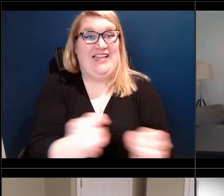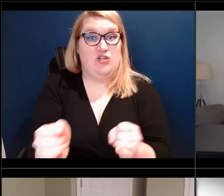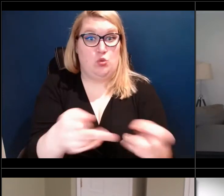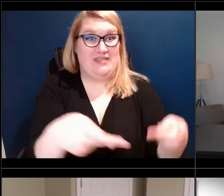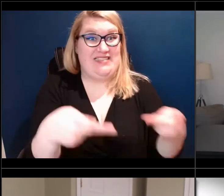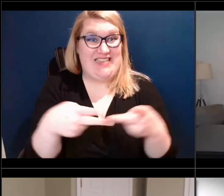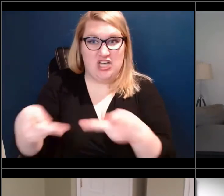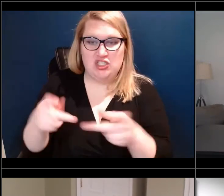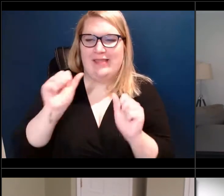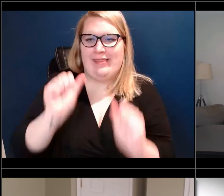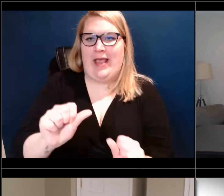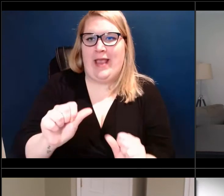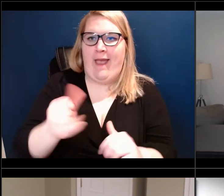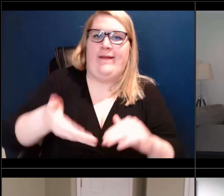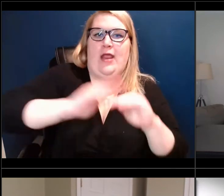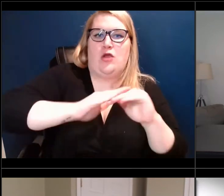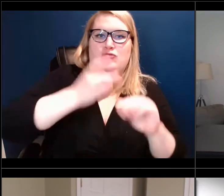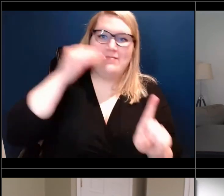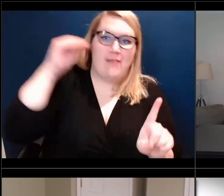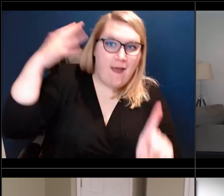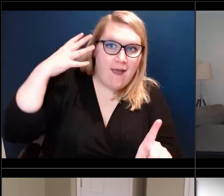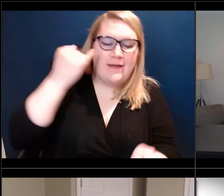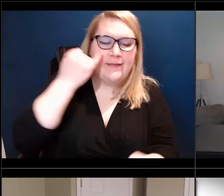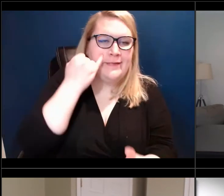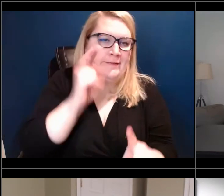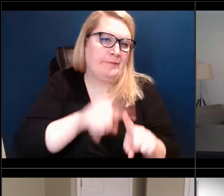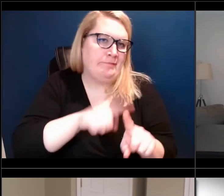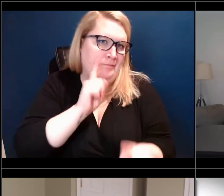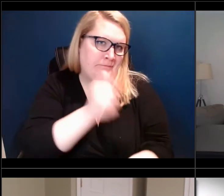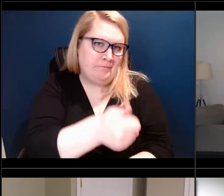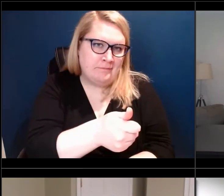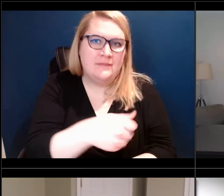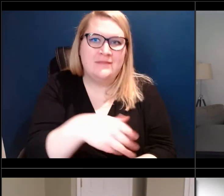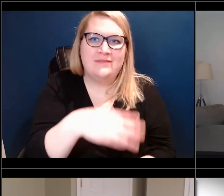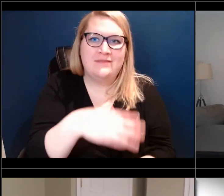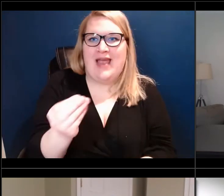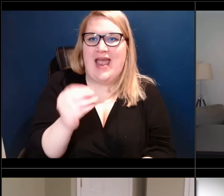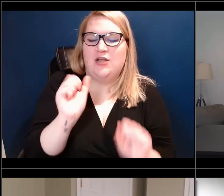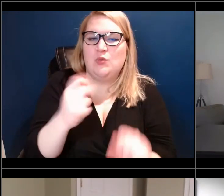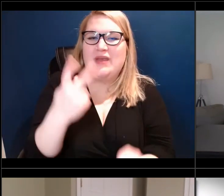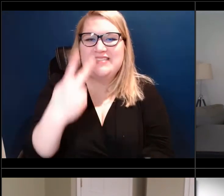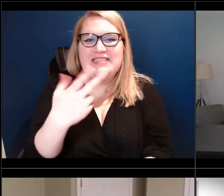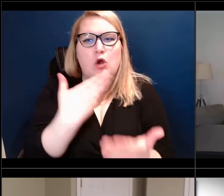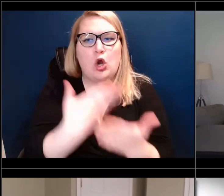the ambient light to suit their needs and also see good contrast on the screens if they need to,